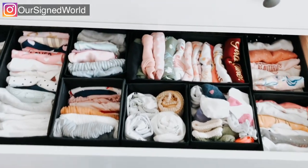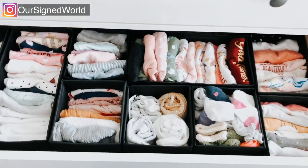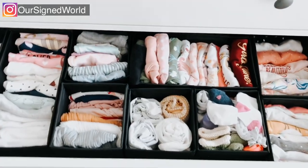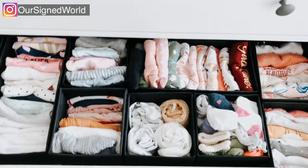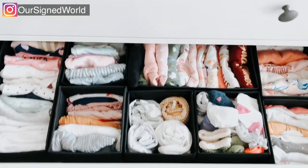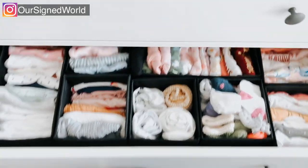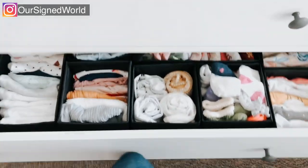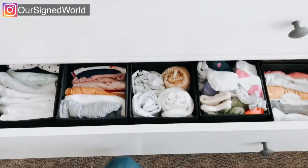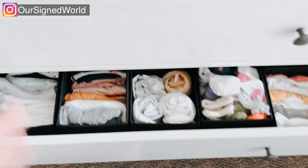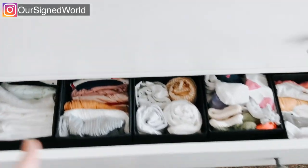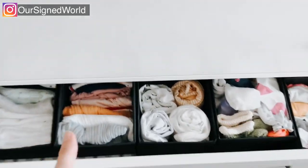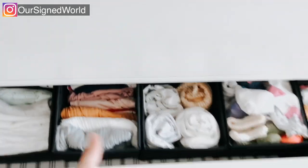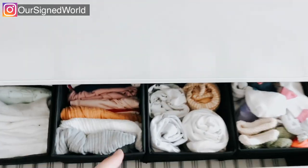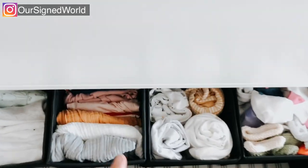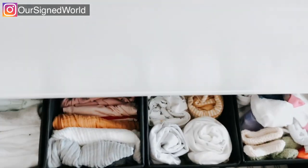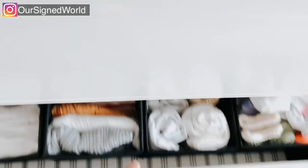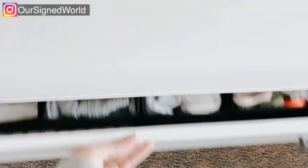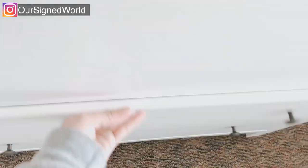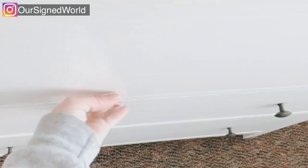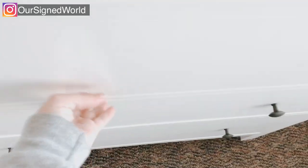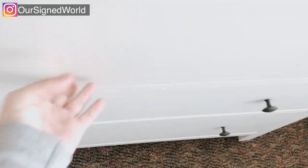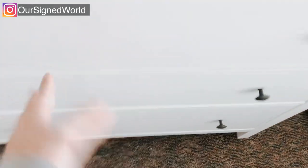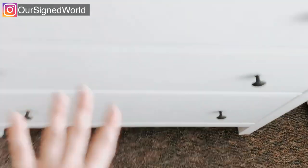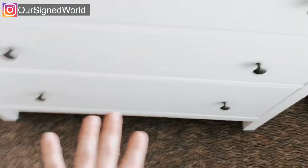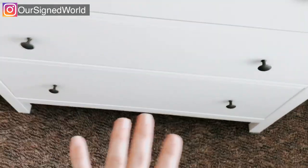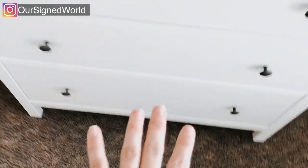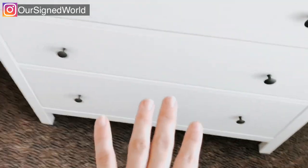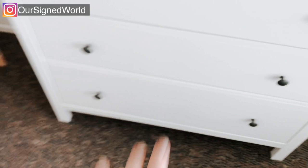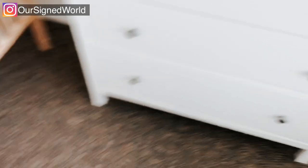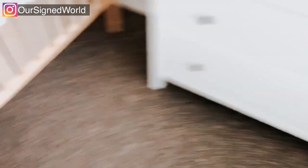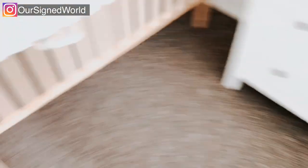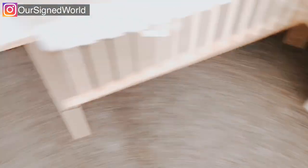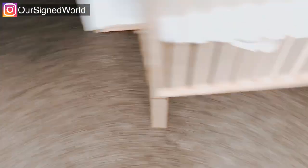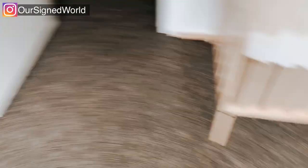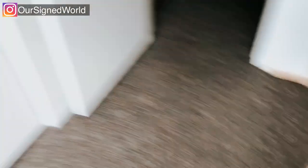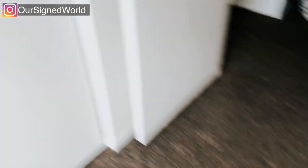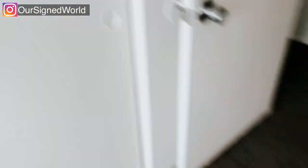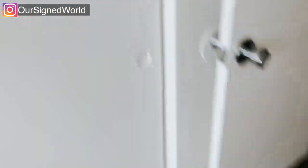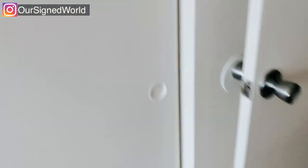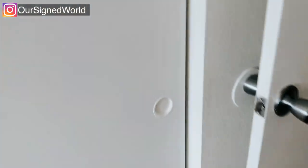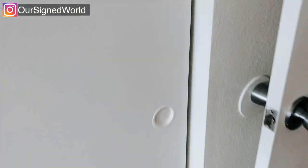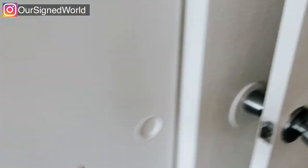The bottom drawer is kind of a mess still, just extra stuff.